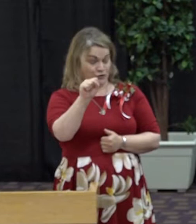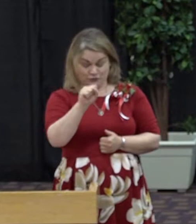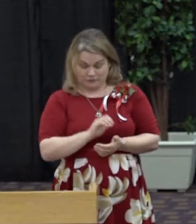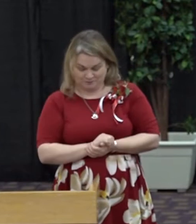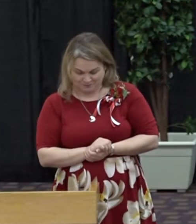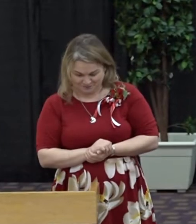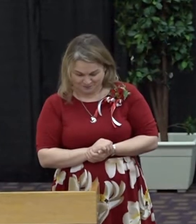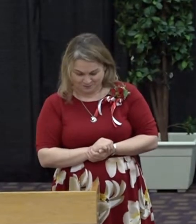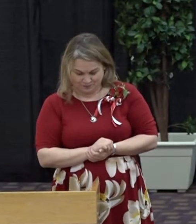and three minors.